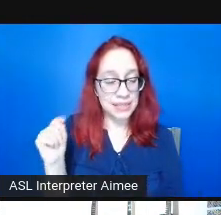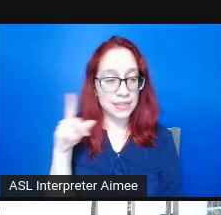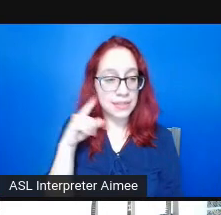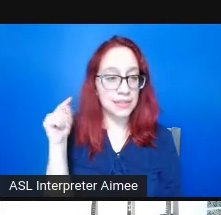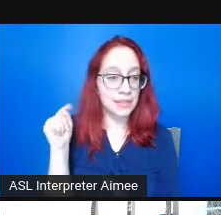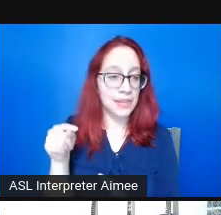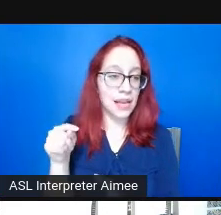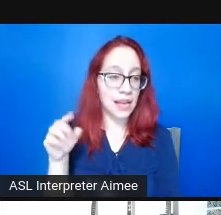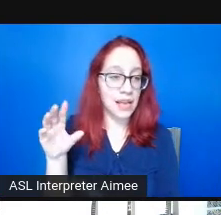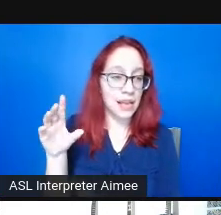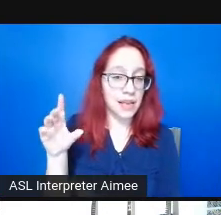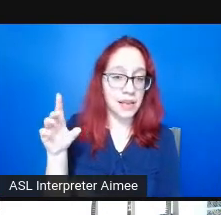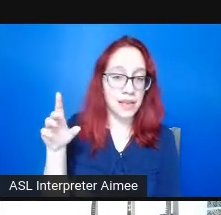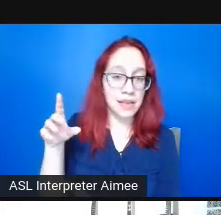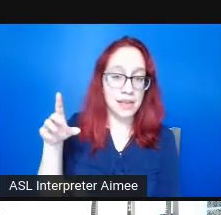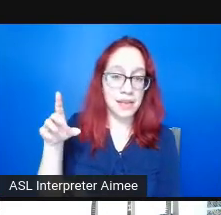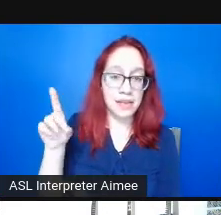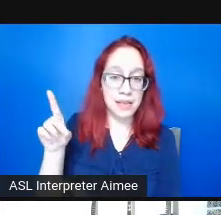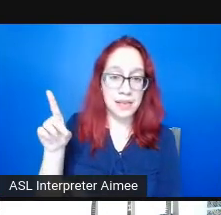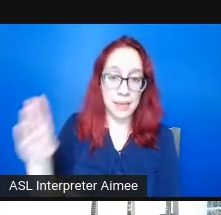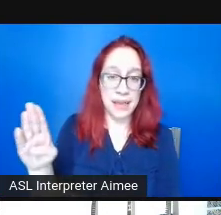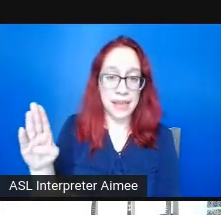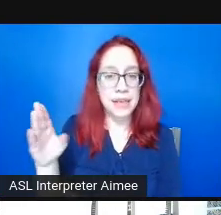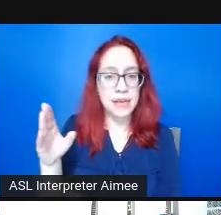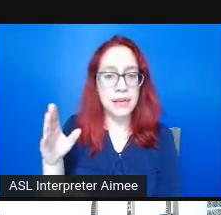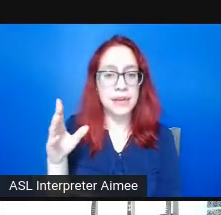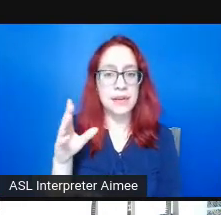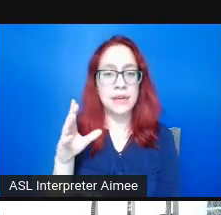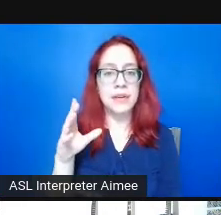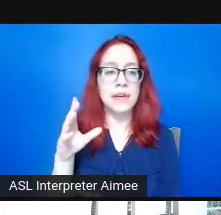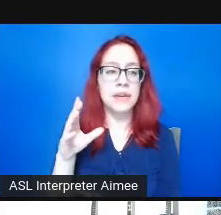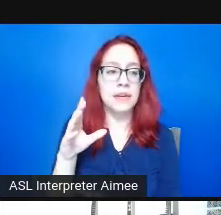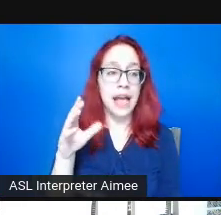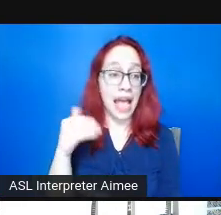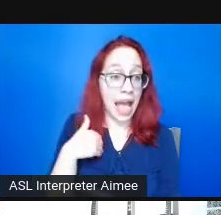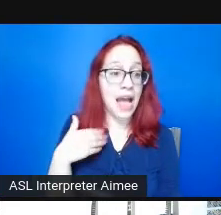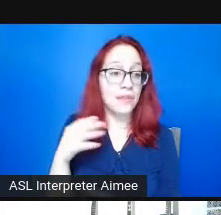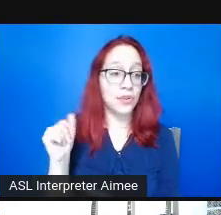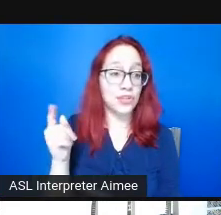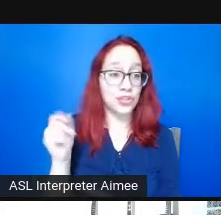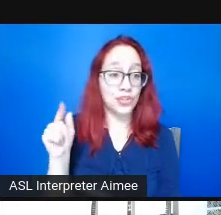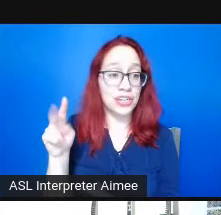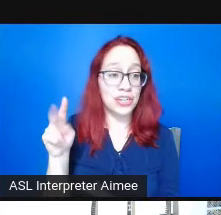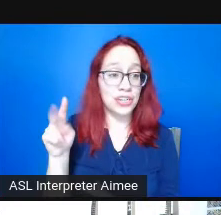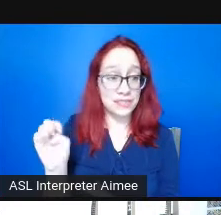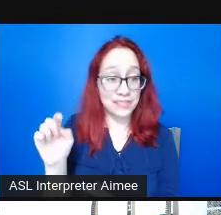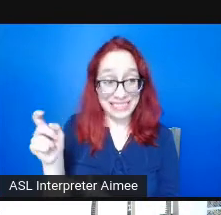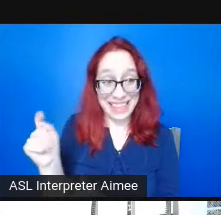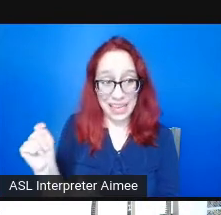WordPress has alternate text stored against this image, but it's not retrieving it. That's a slight issue.